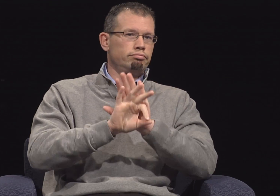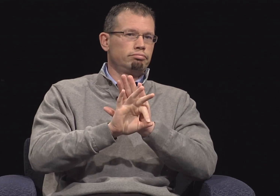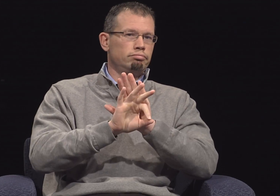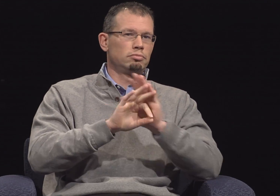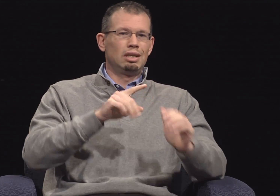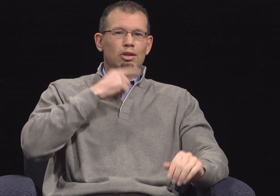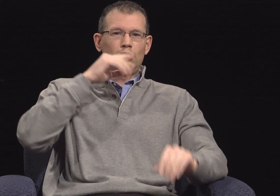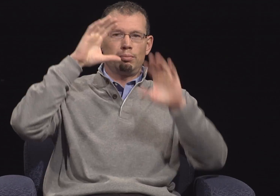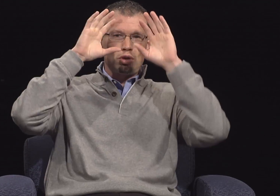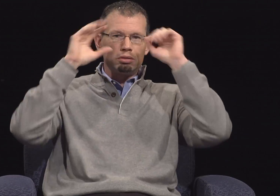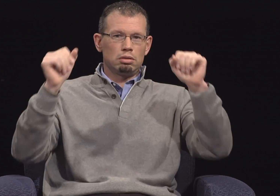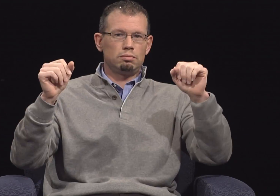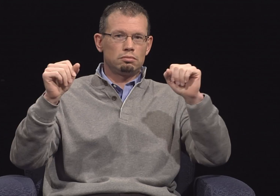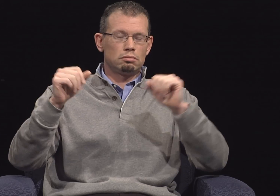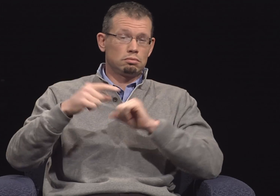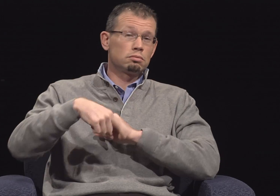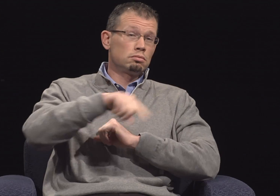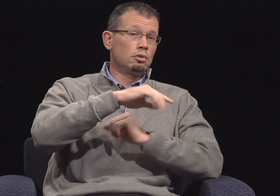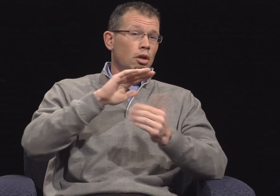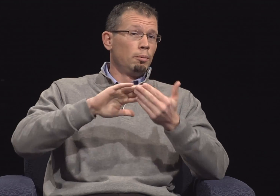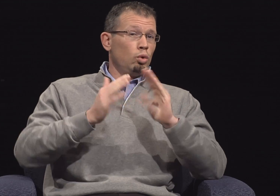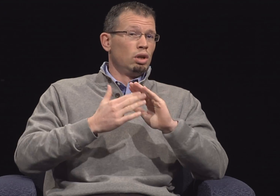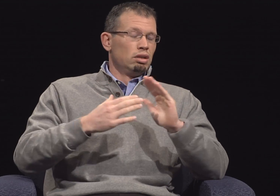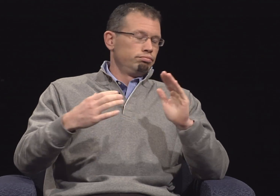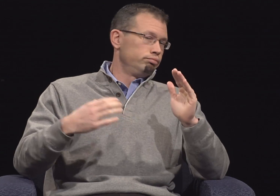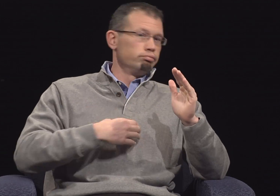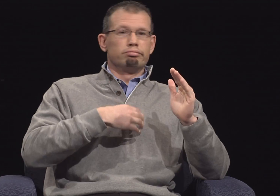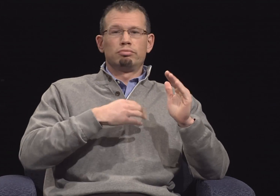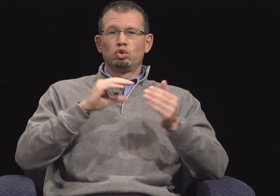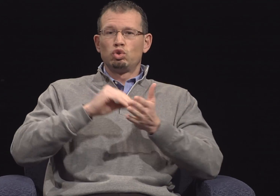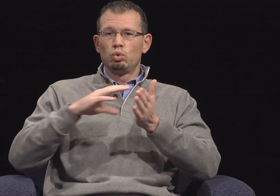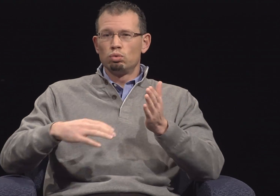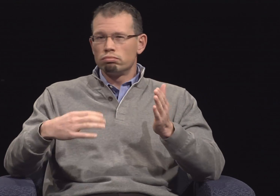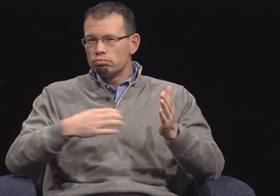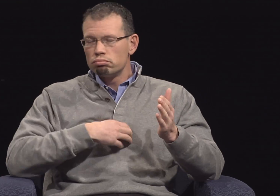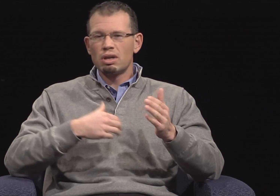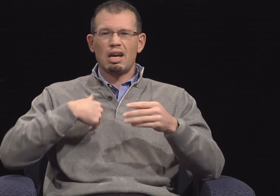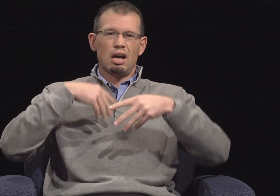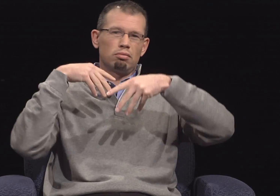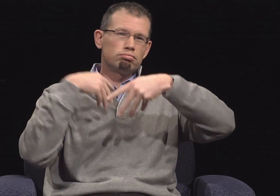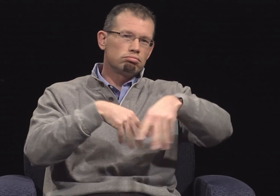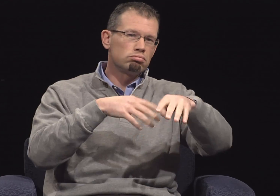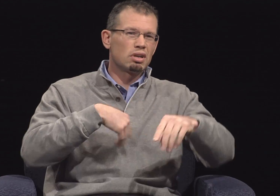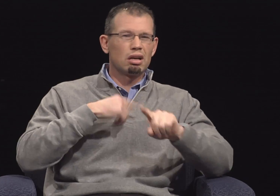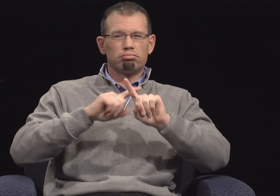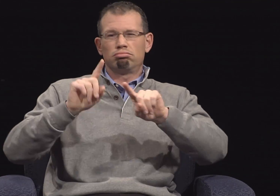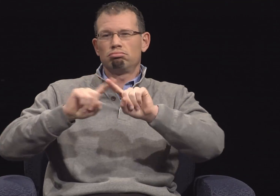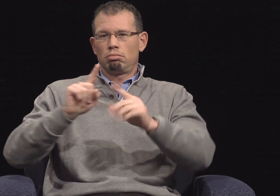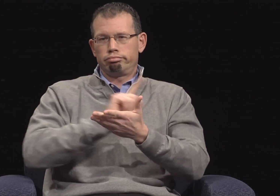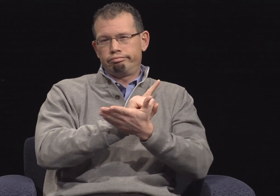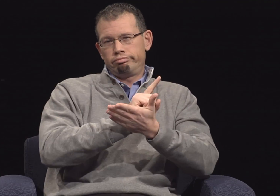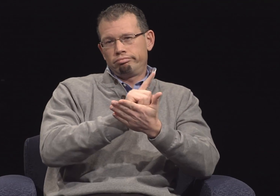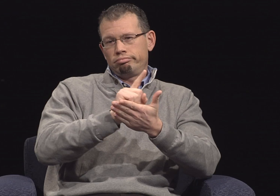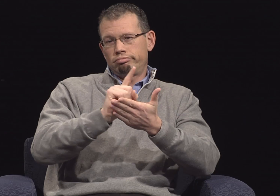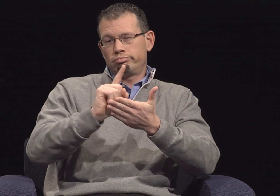a hearing president, and the community and students objected. There was a march and all kinds of different events happening,